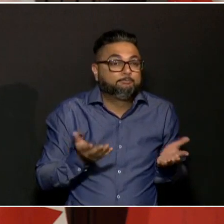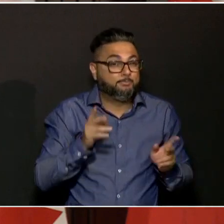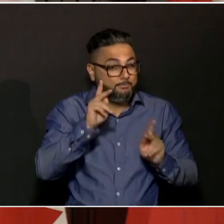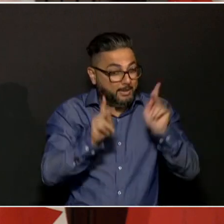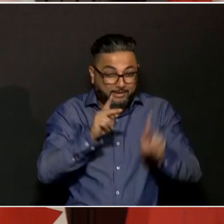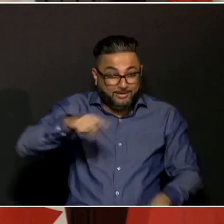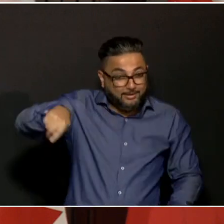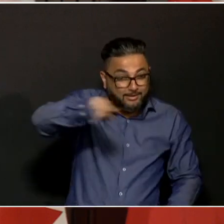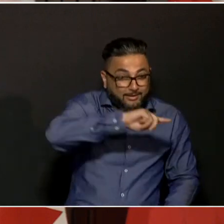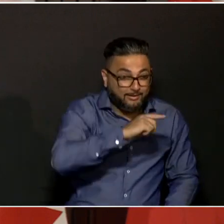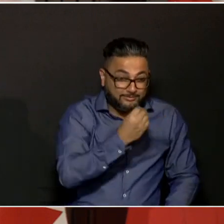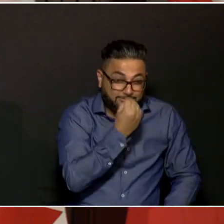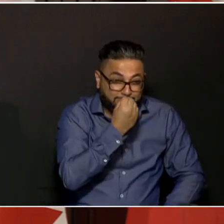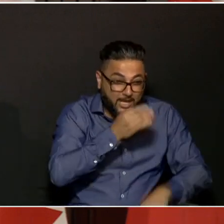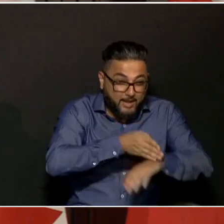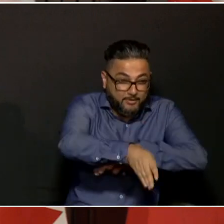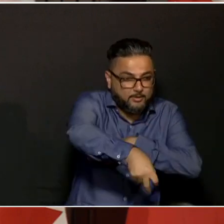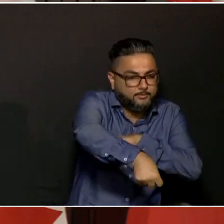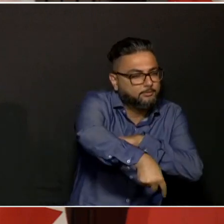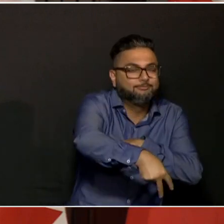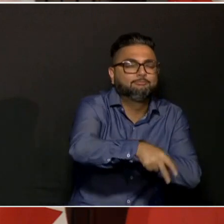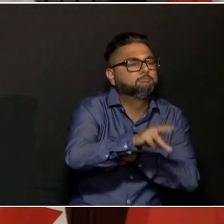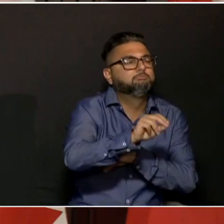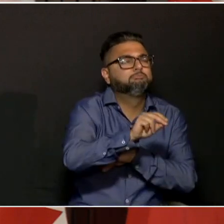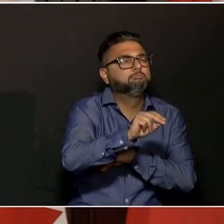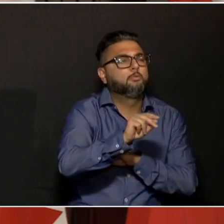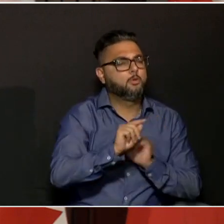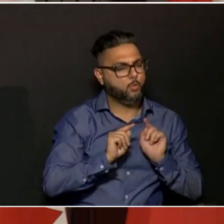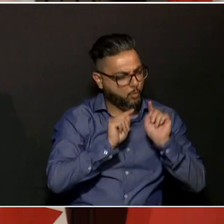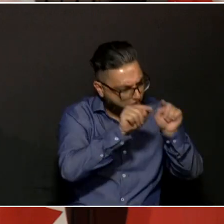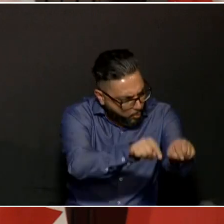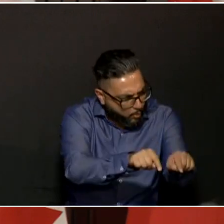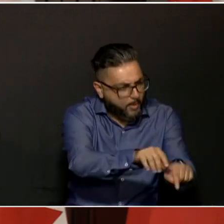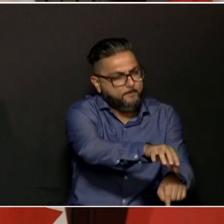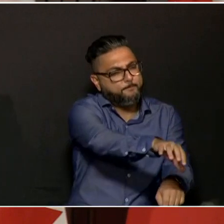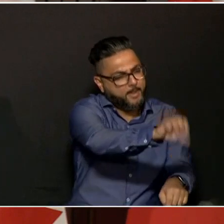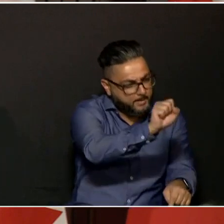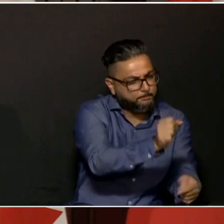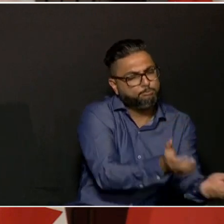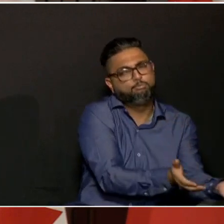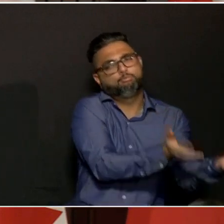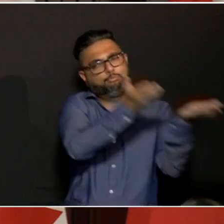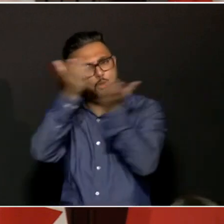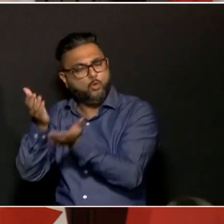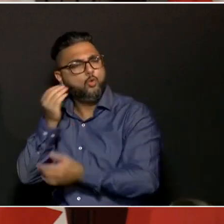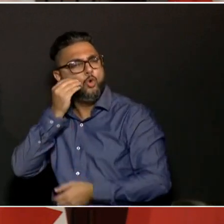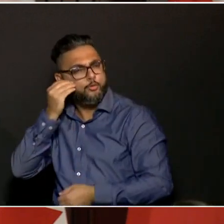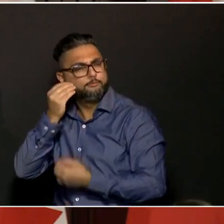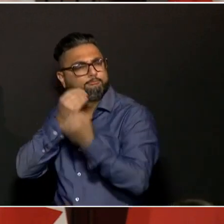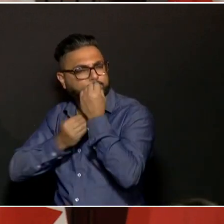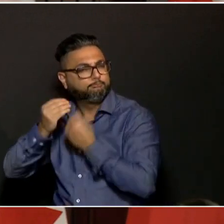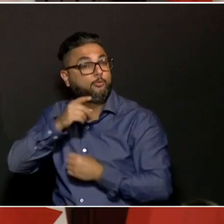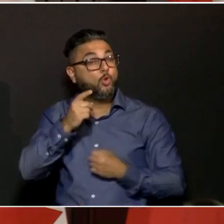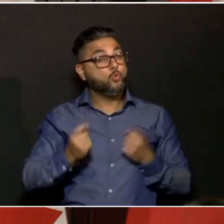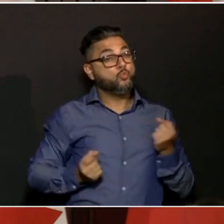procedures and protocols, but not too many people are having dinner past 12 o'clock at night, we are still going to keep takeout